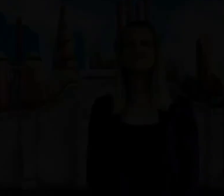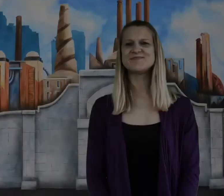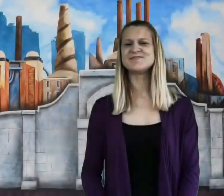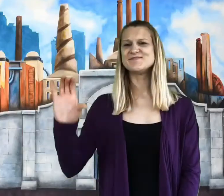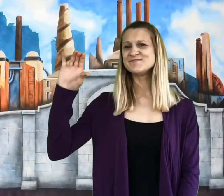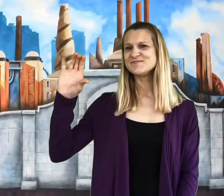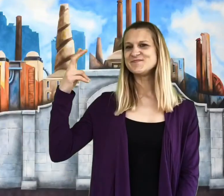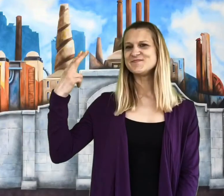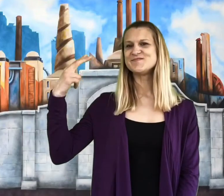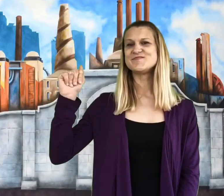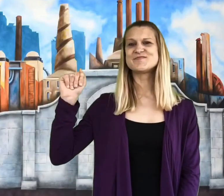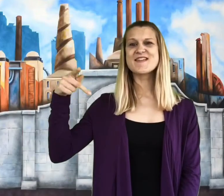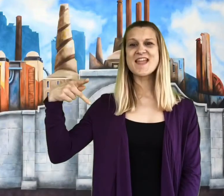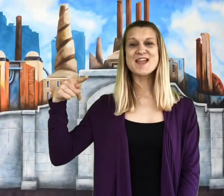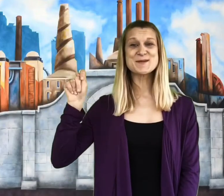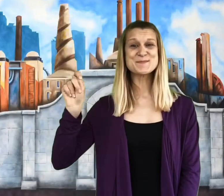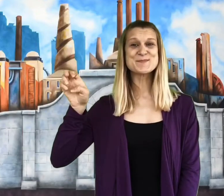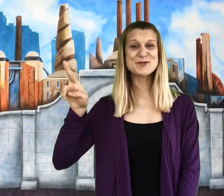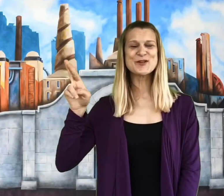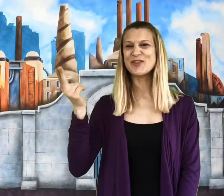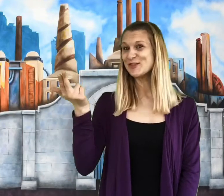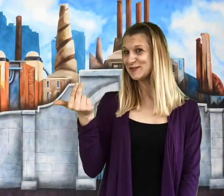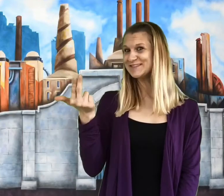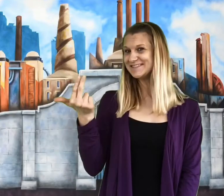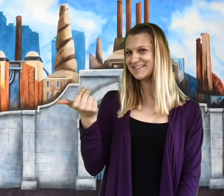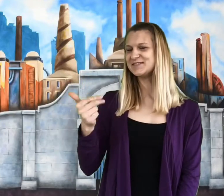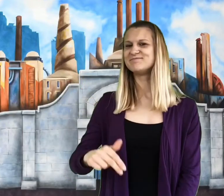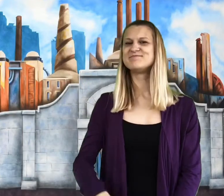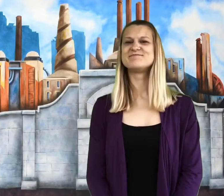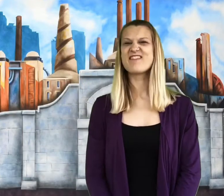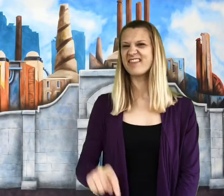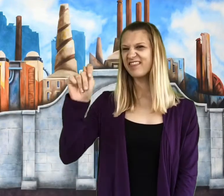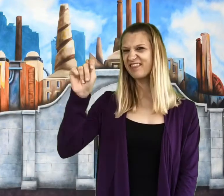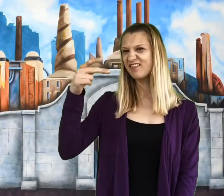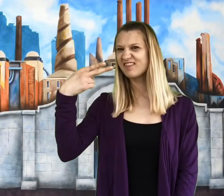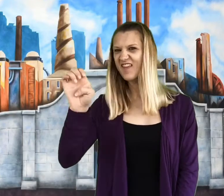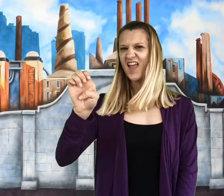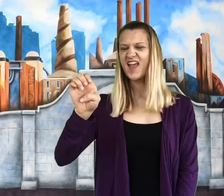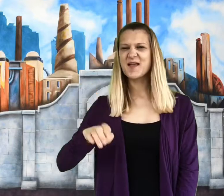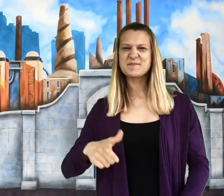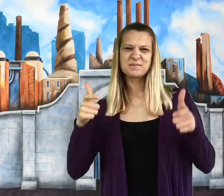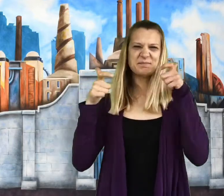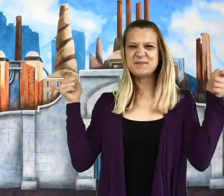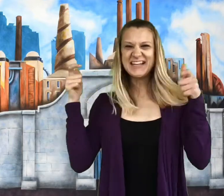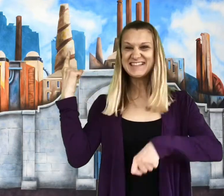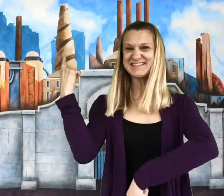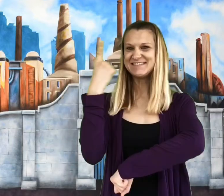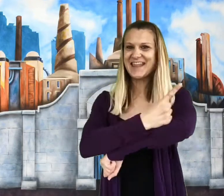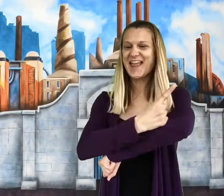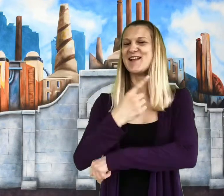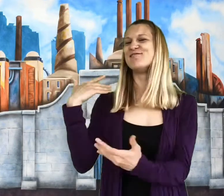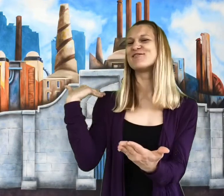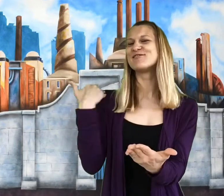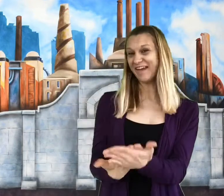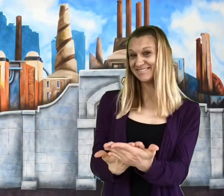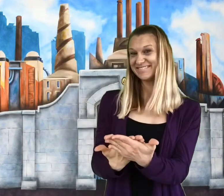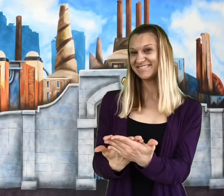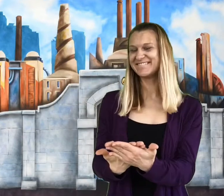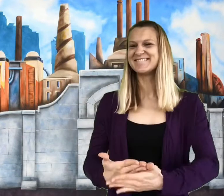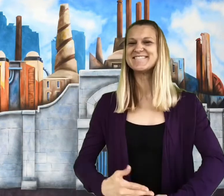Chapter 13: "The Big Day Arrives"